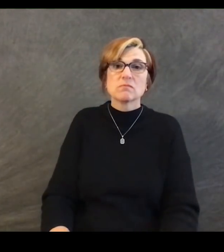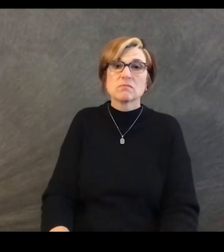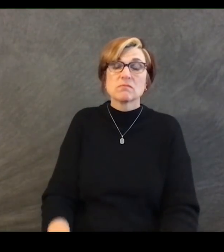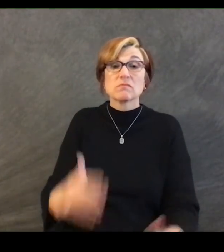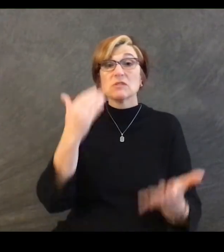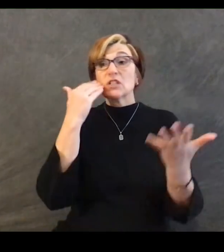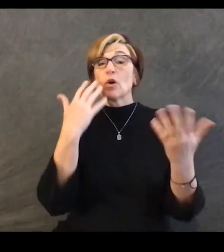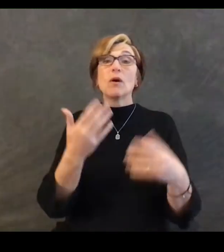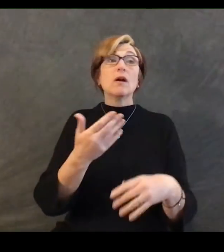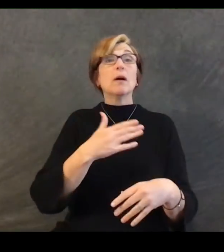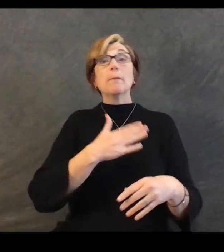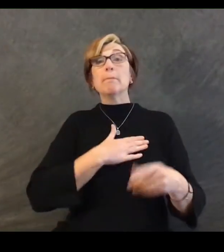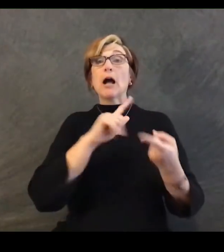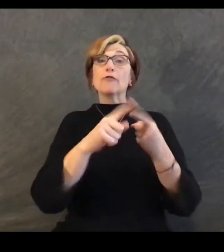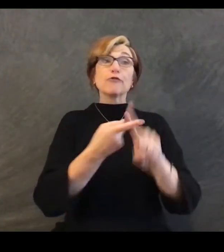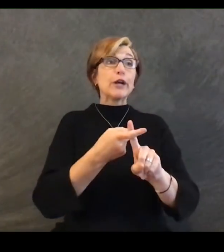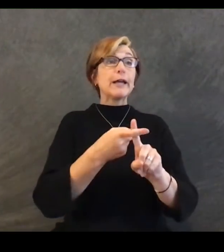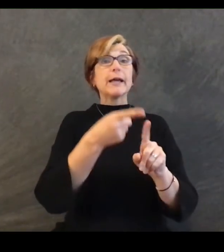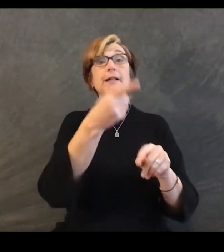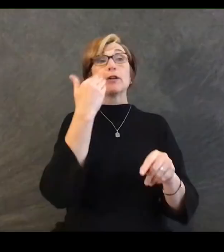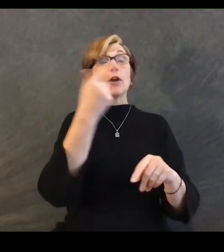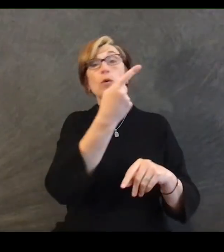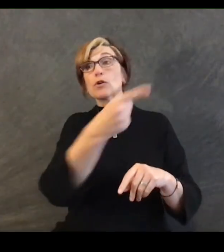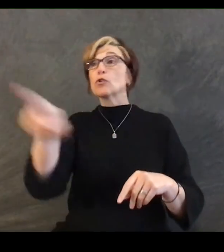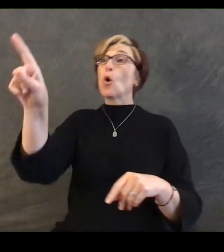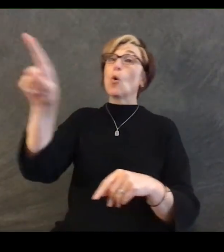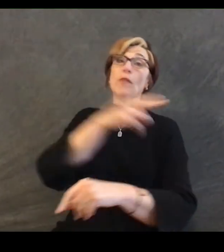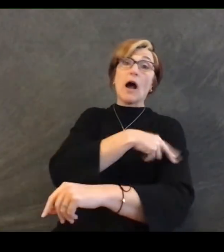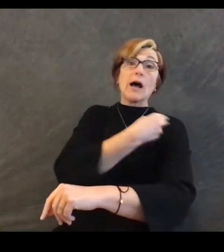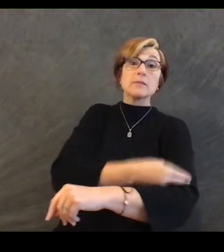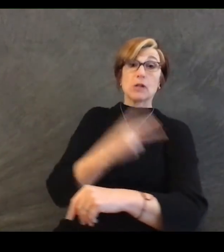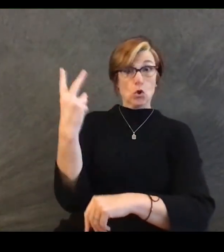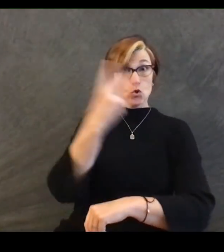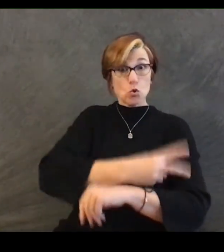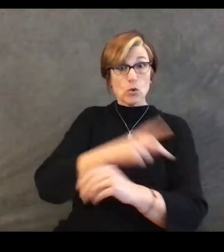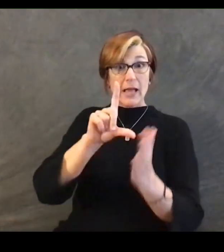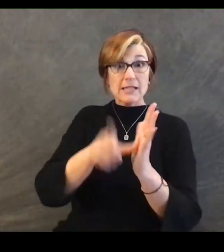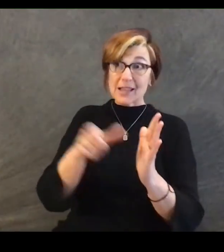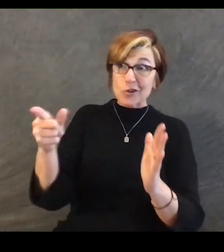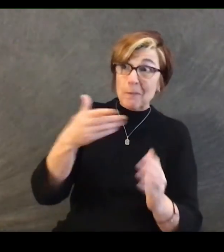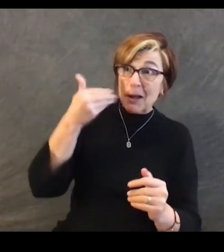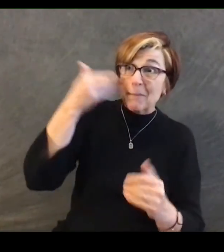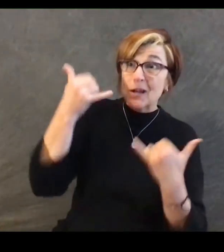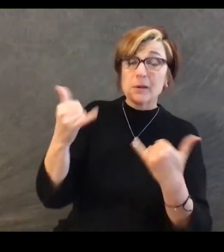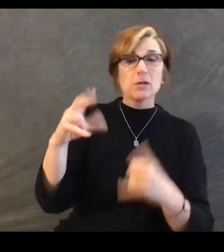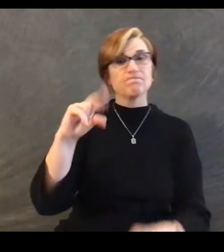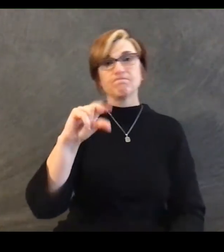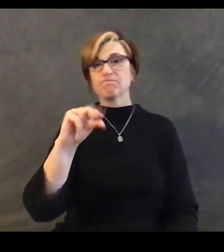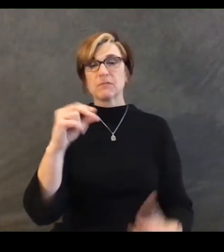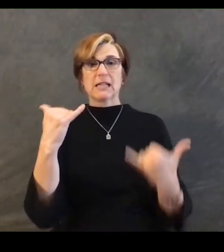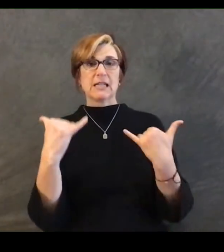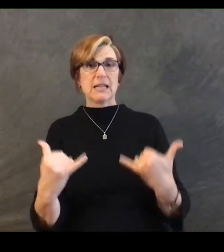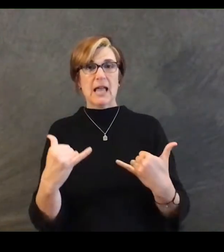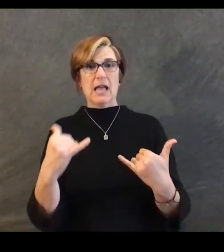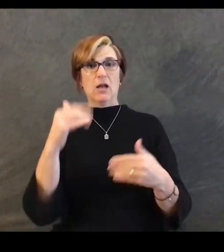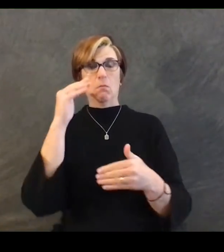he's unconscious or is in a coma so things are happening that we've never